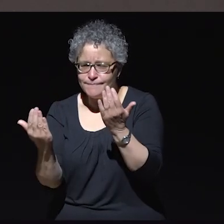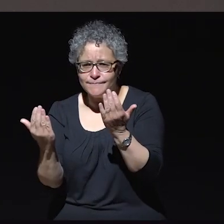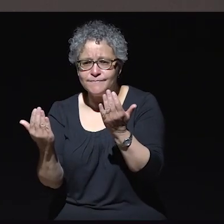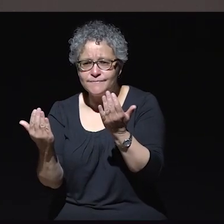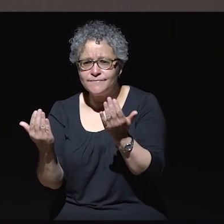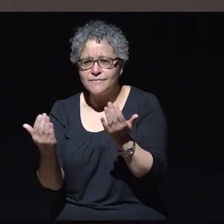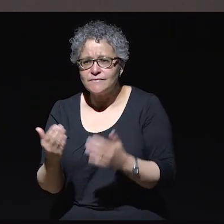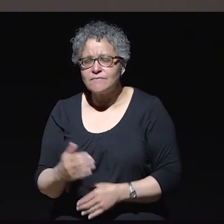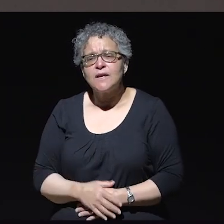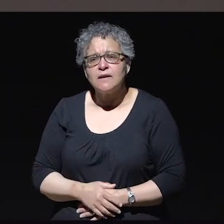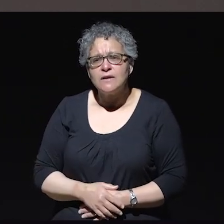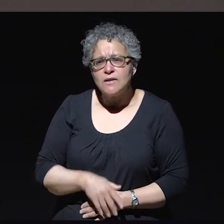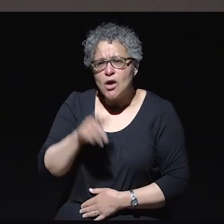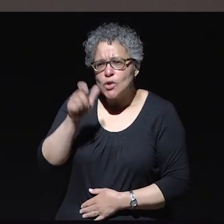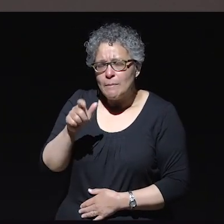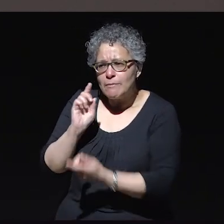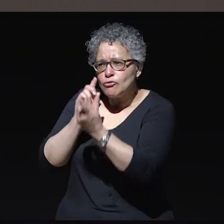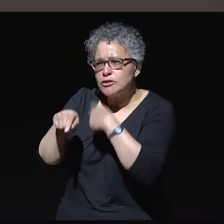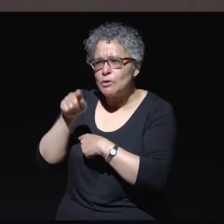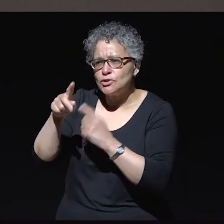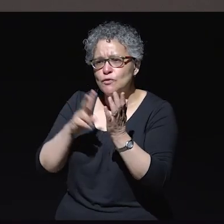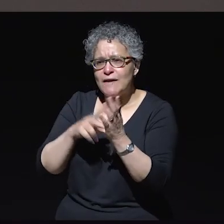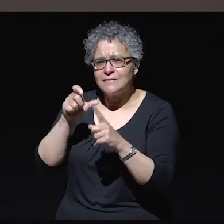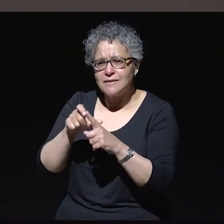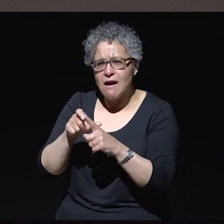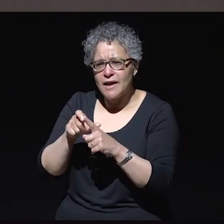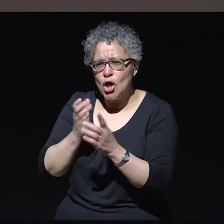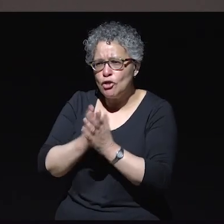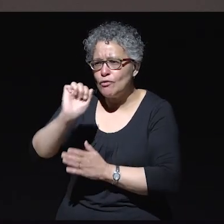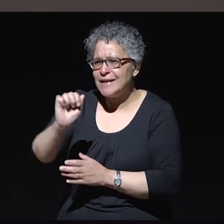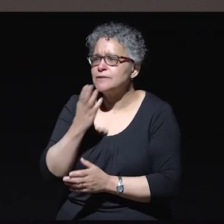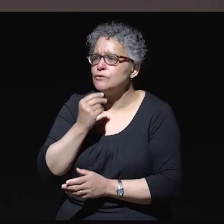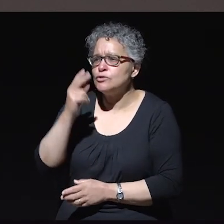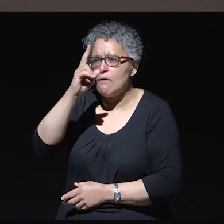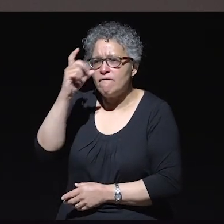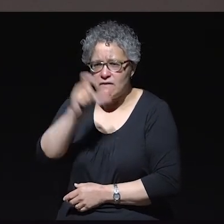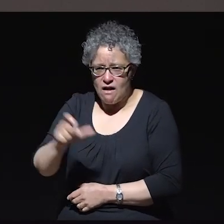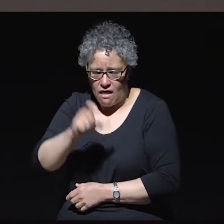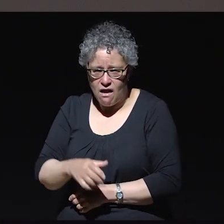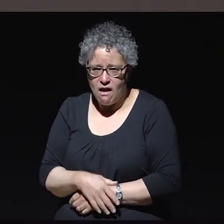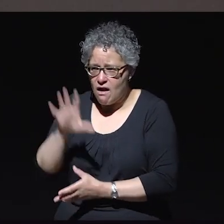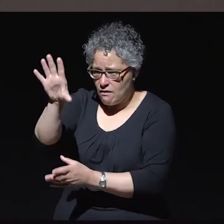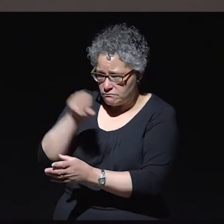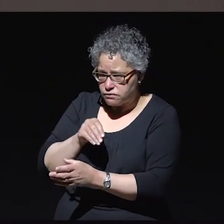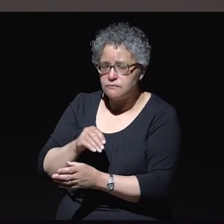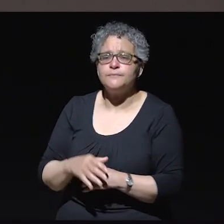responding to Van Dyck in subsequent paintings. So, really, it was the contrast in poses,